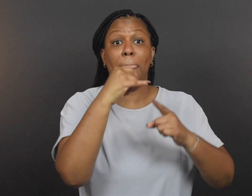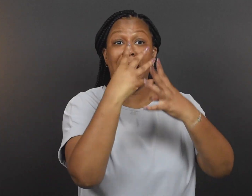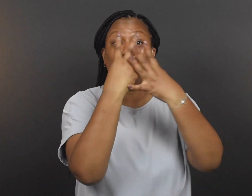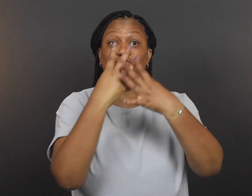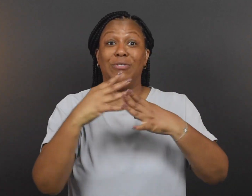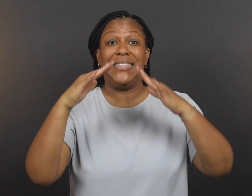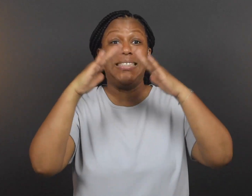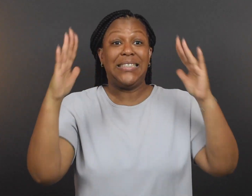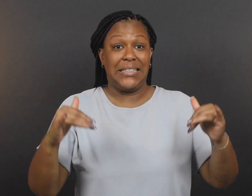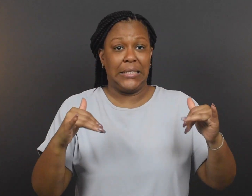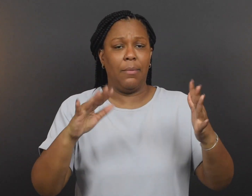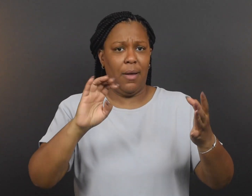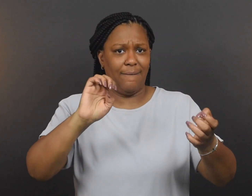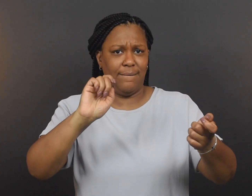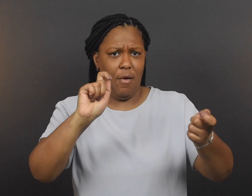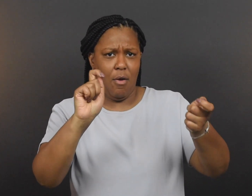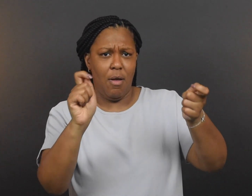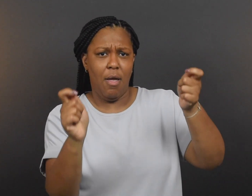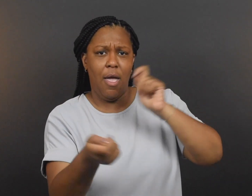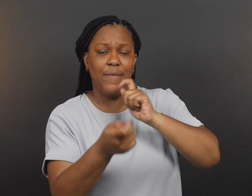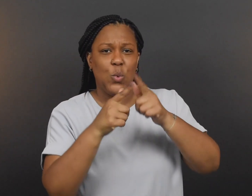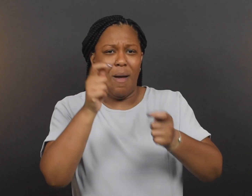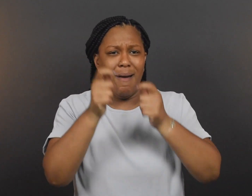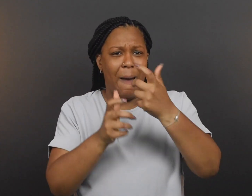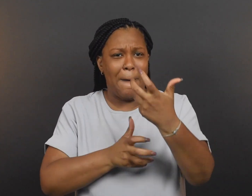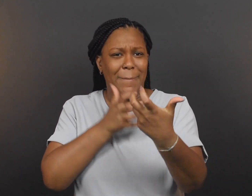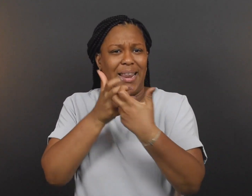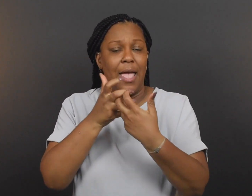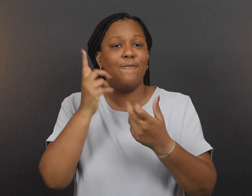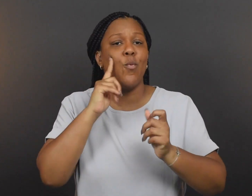the screening system evolved to accommodate more passengers.